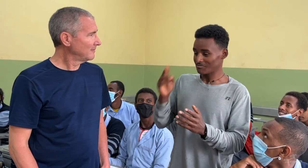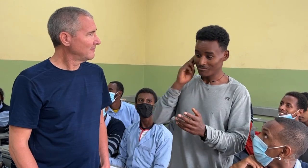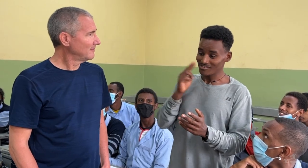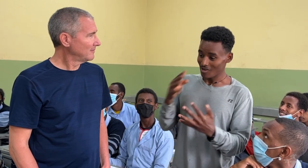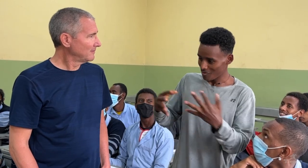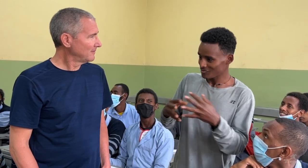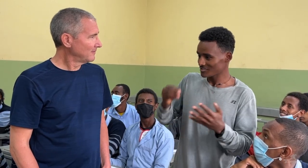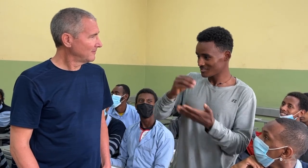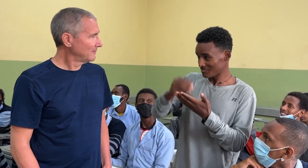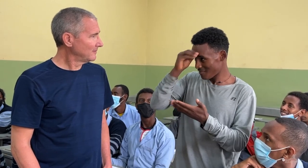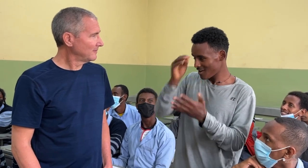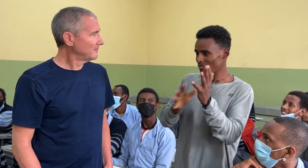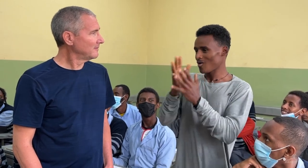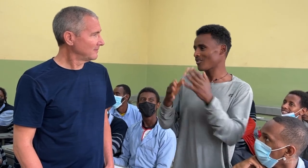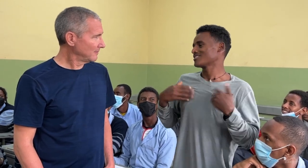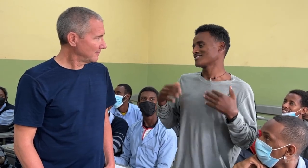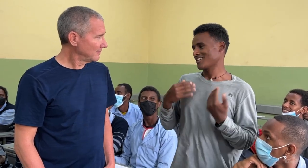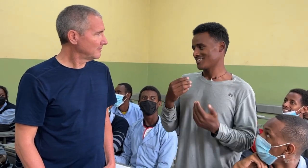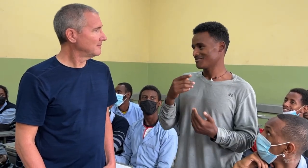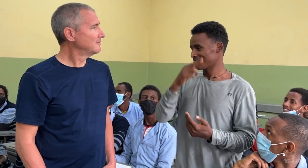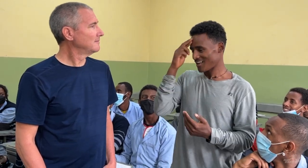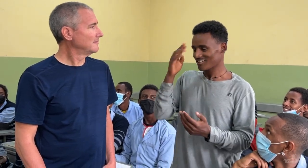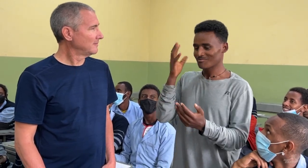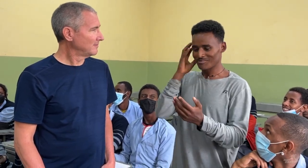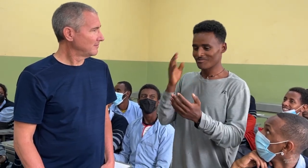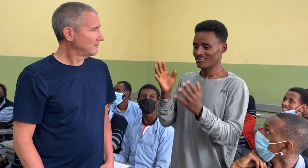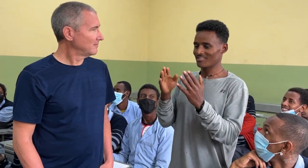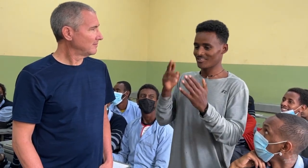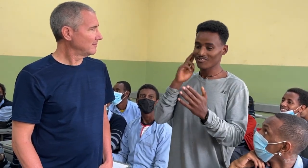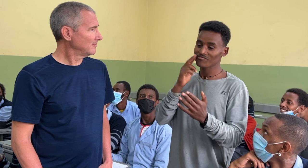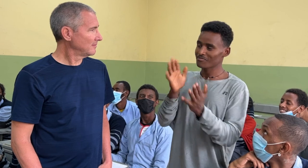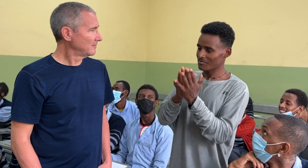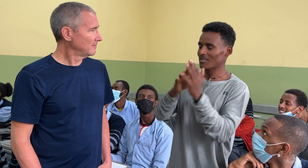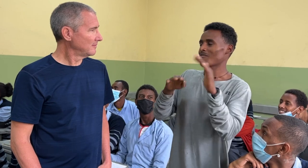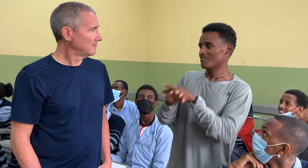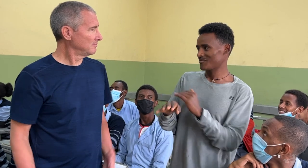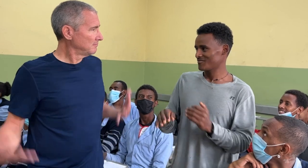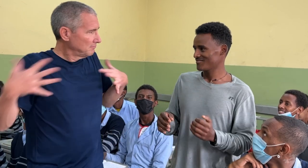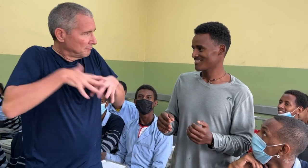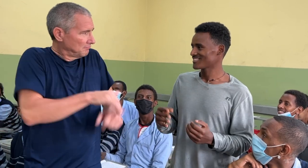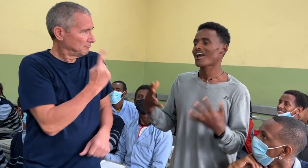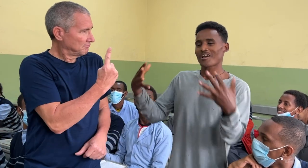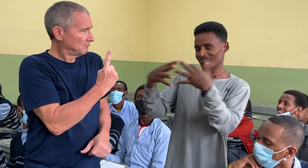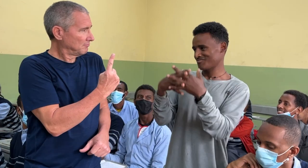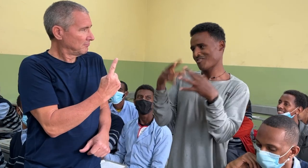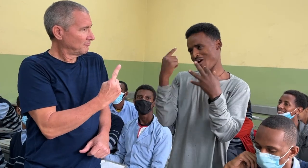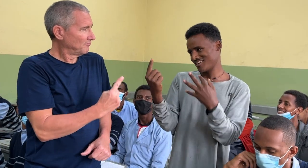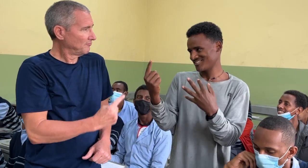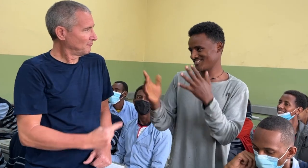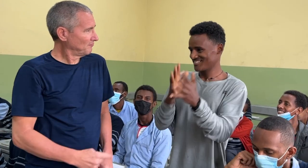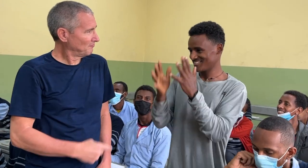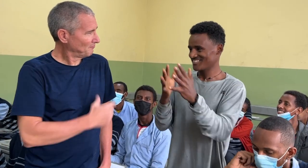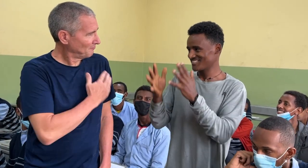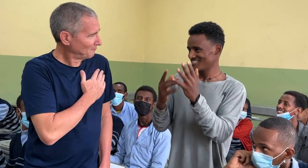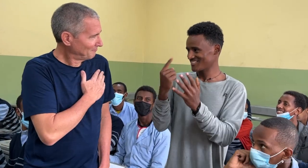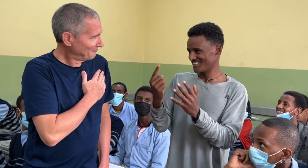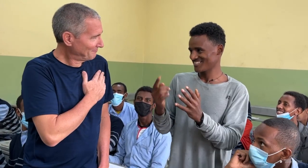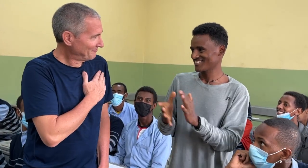Deaf and hearing both learn sign to be happy together. So the school can come together. So all can become one? Yes, to sign together as one.